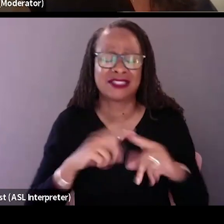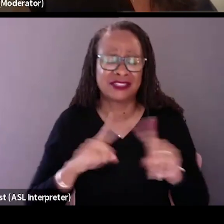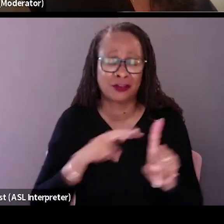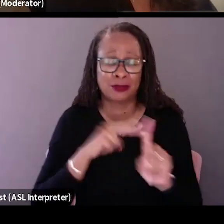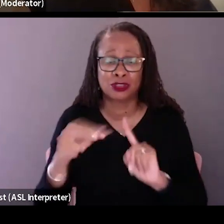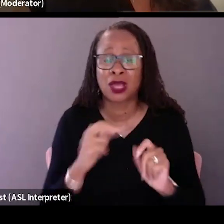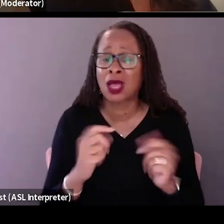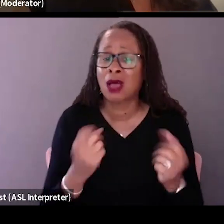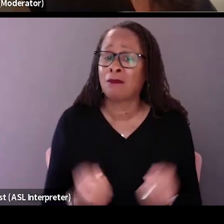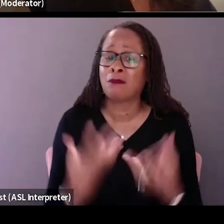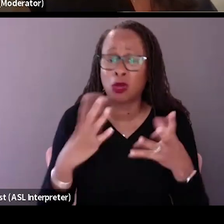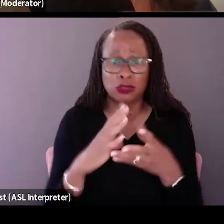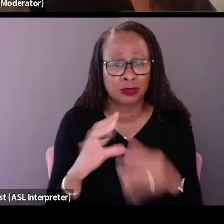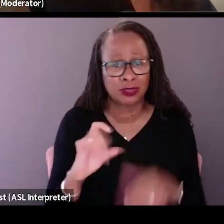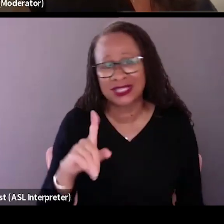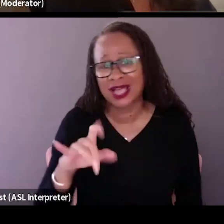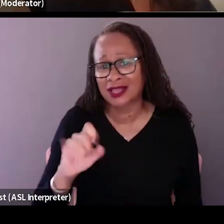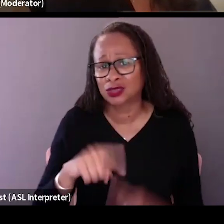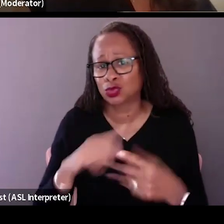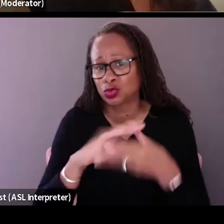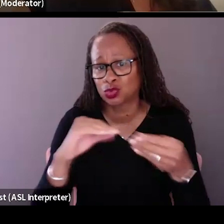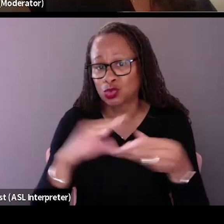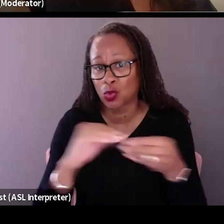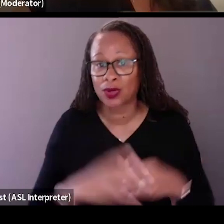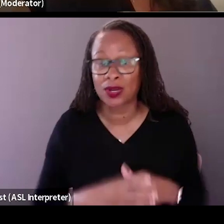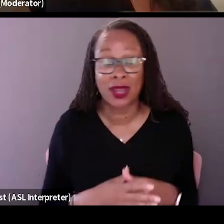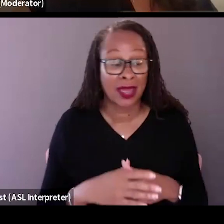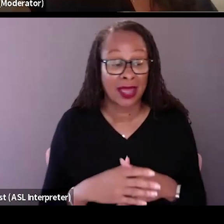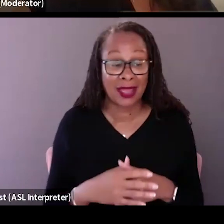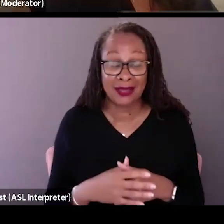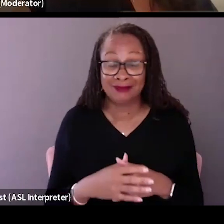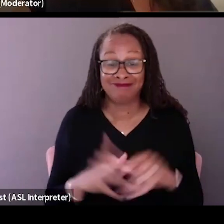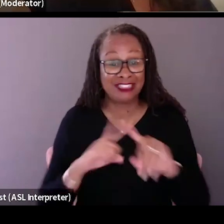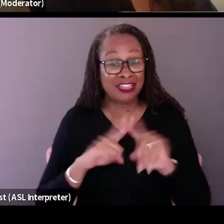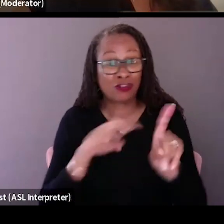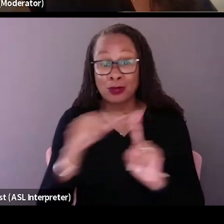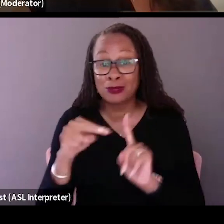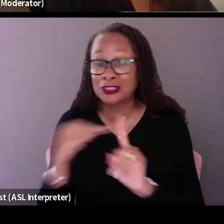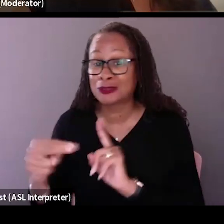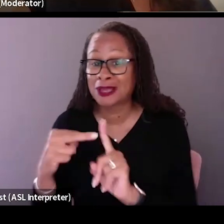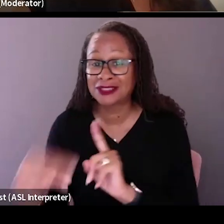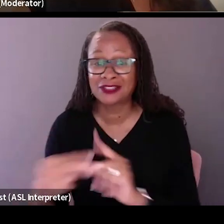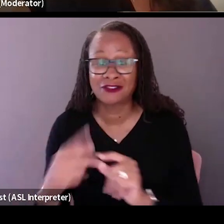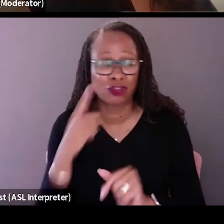to a story and someone's perspective and it's trying to sift through that and you know,